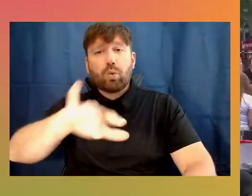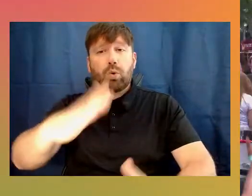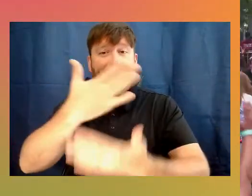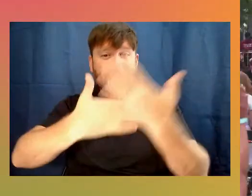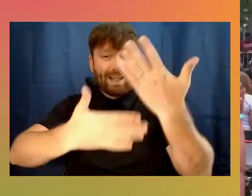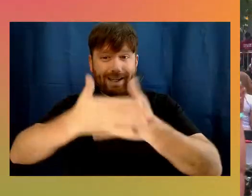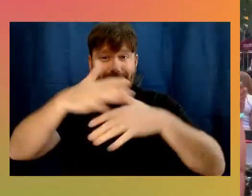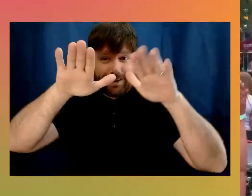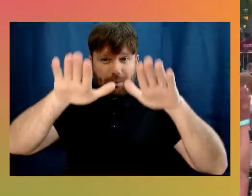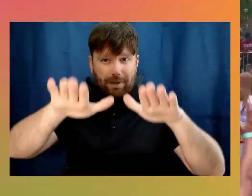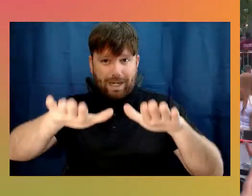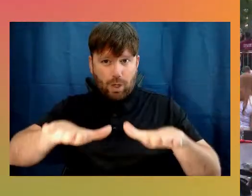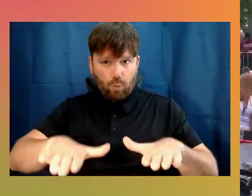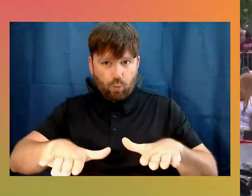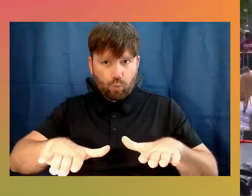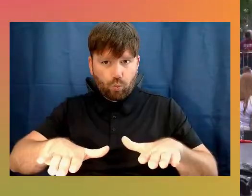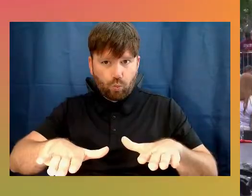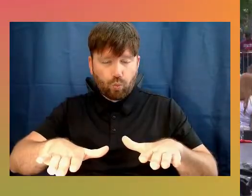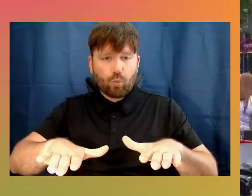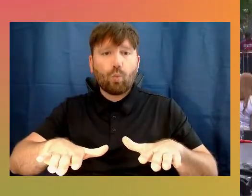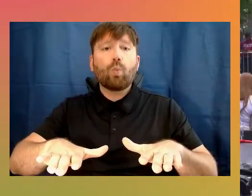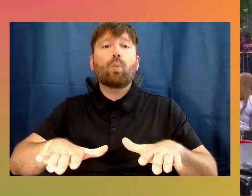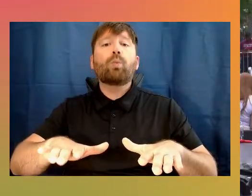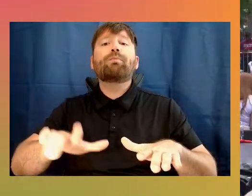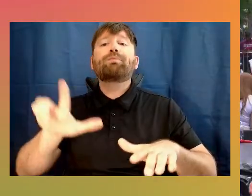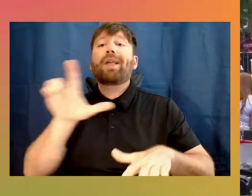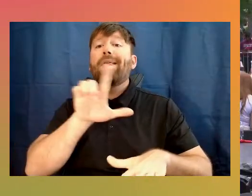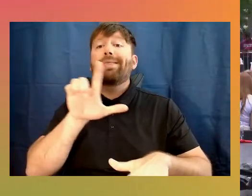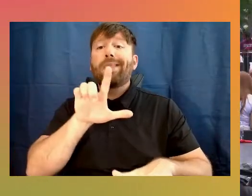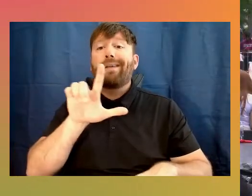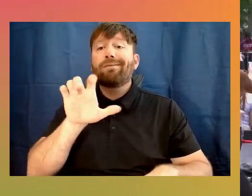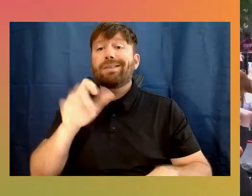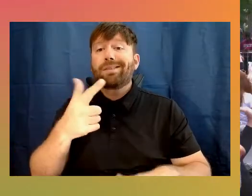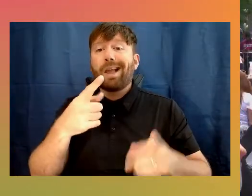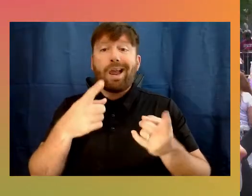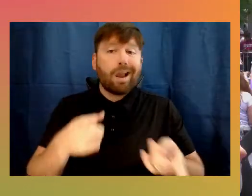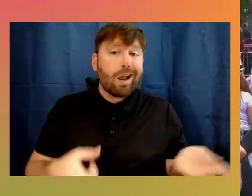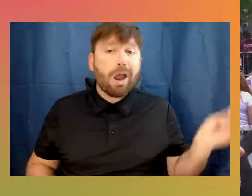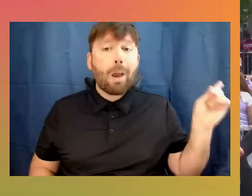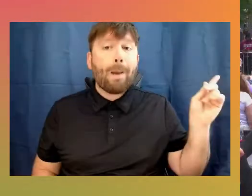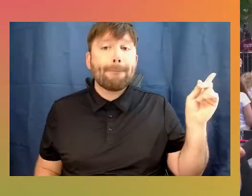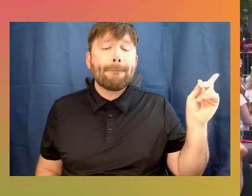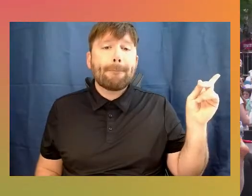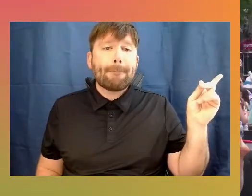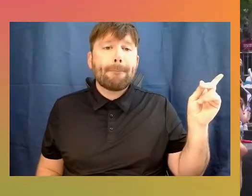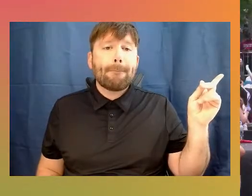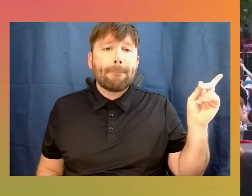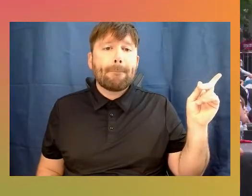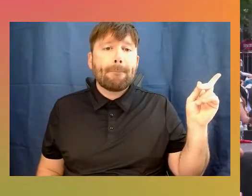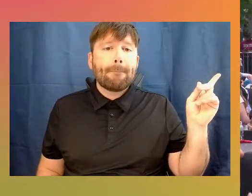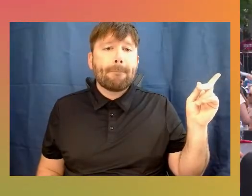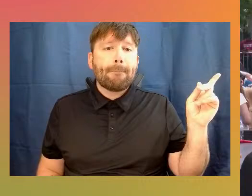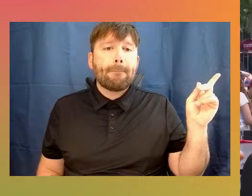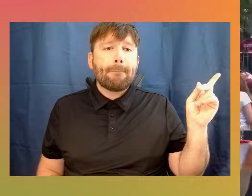ONE MORE BIG BREATH IN. HANDS COME DOWN TO THE MAT.